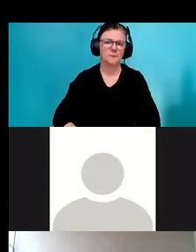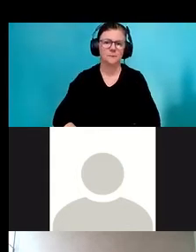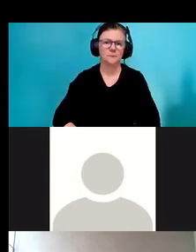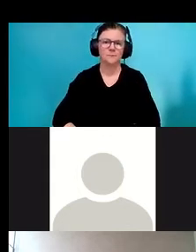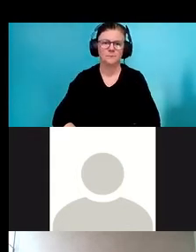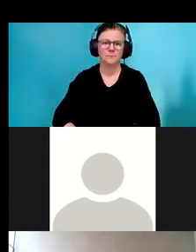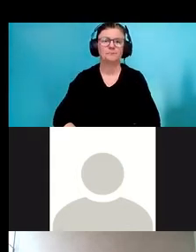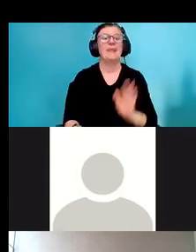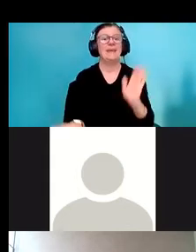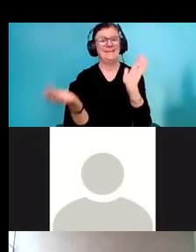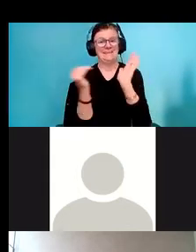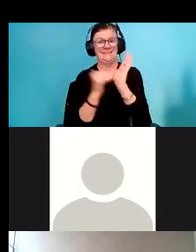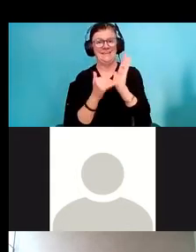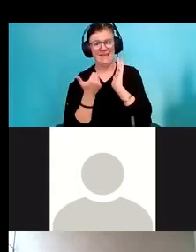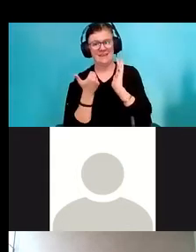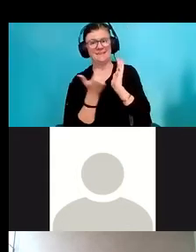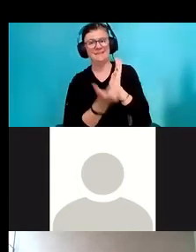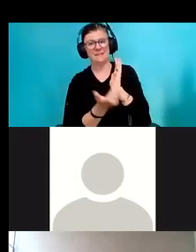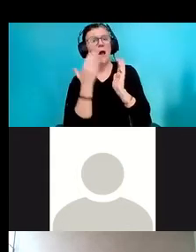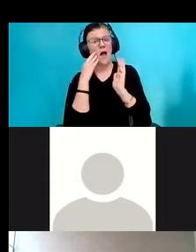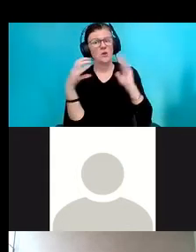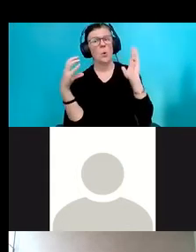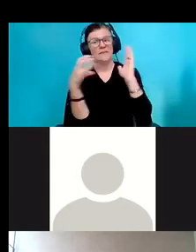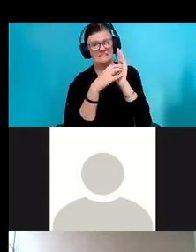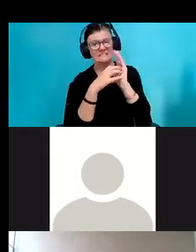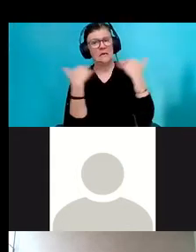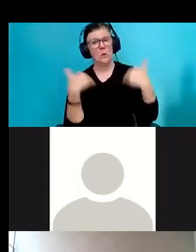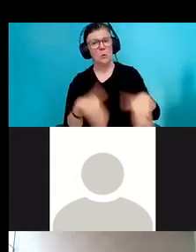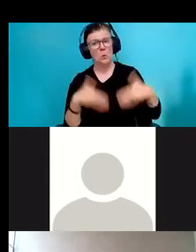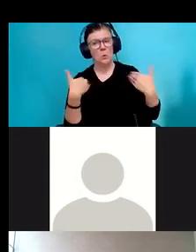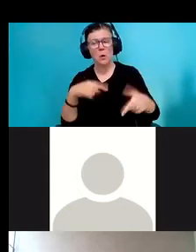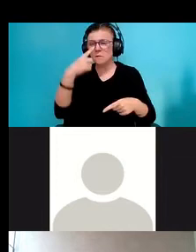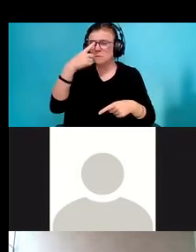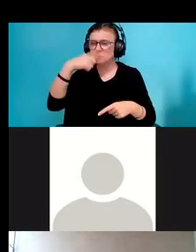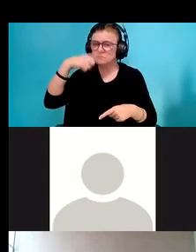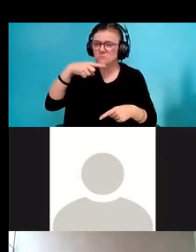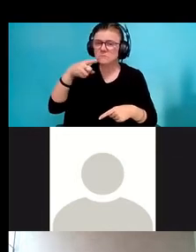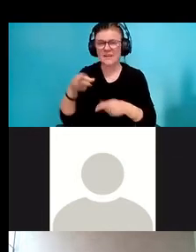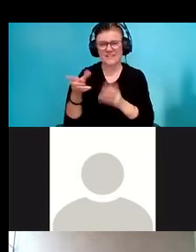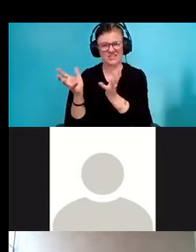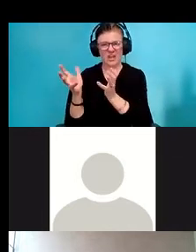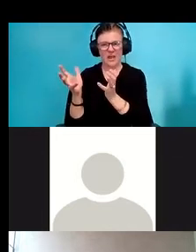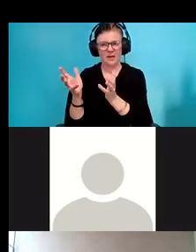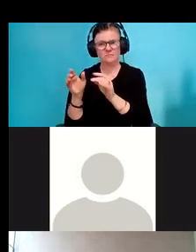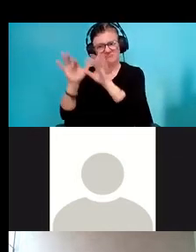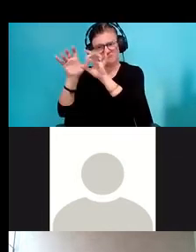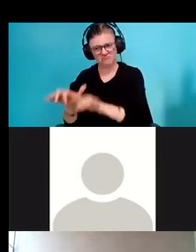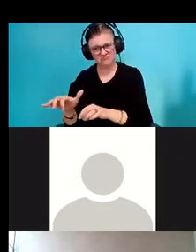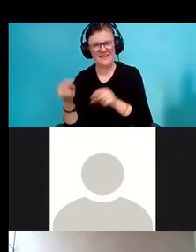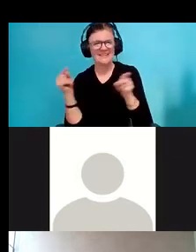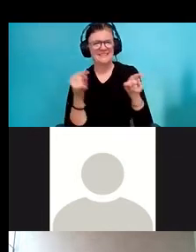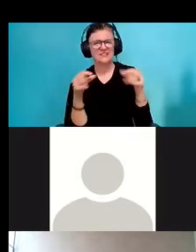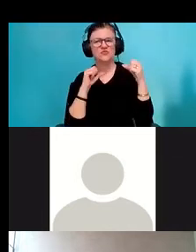So again, that's a lot, but we'd love to hear from you in the chat about what makes this a strong narrative.